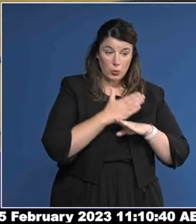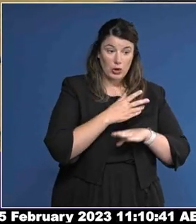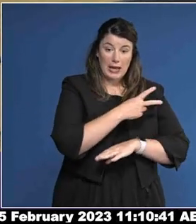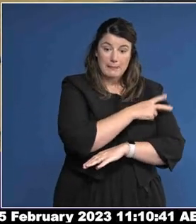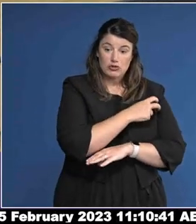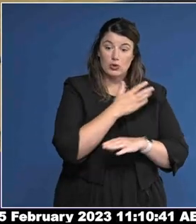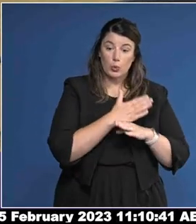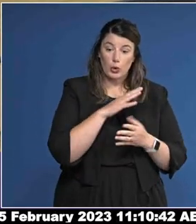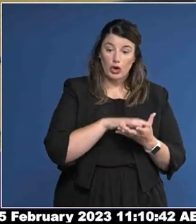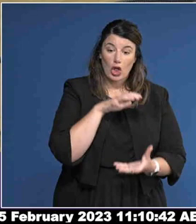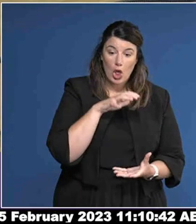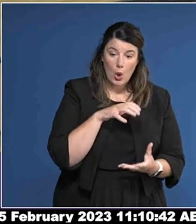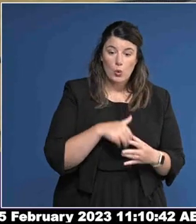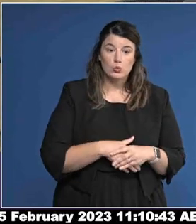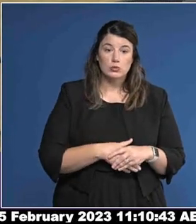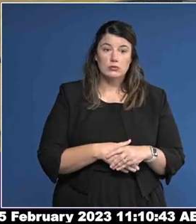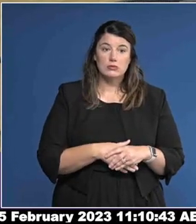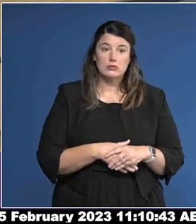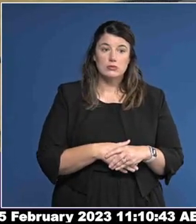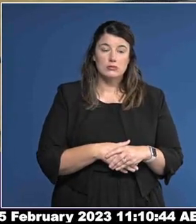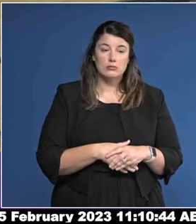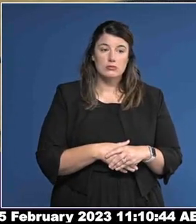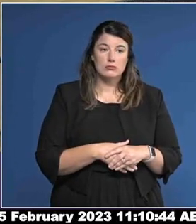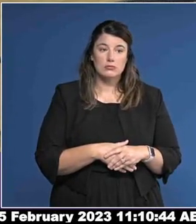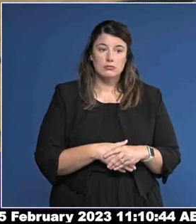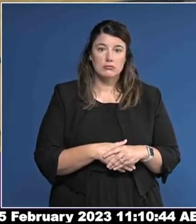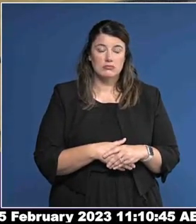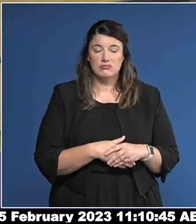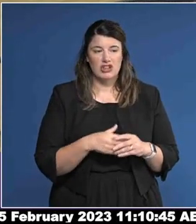frontline staff is disproportionate and has to cease.